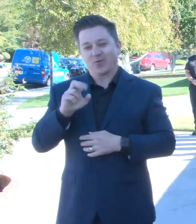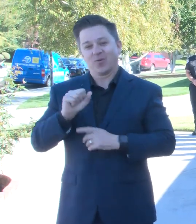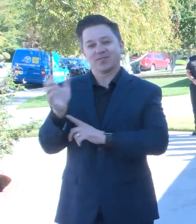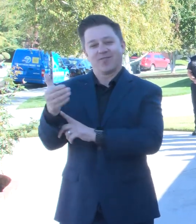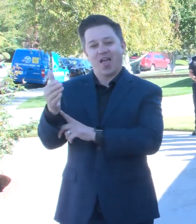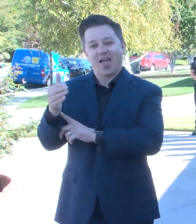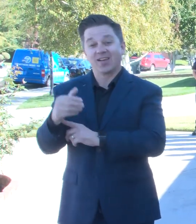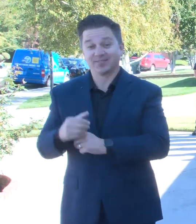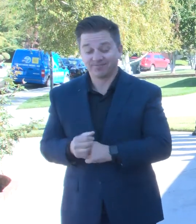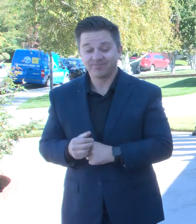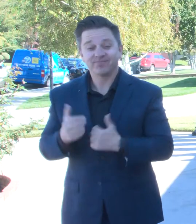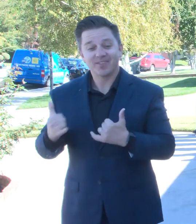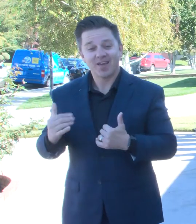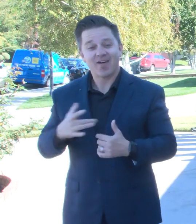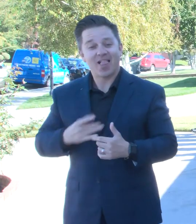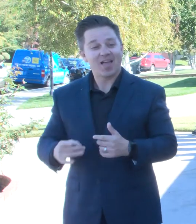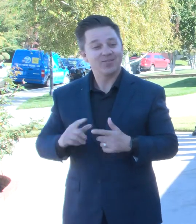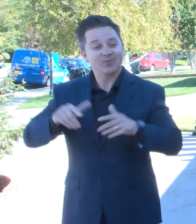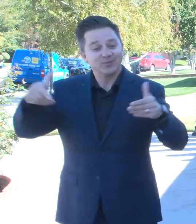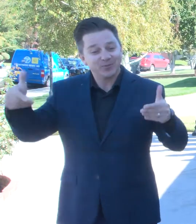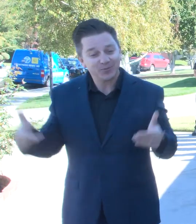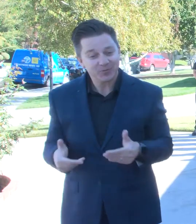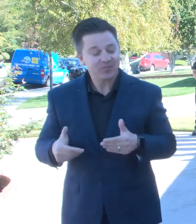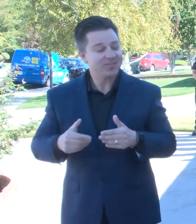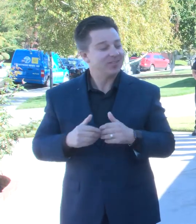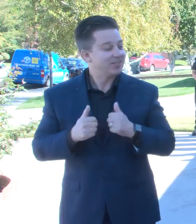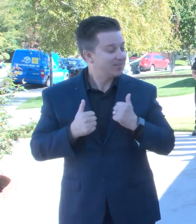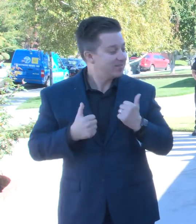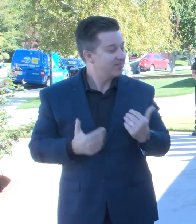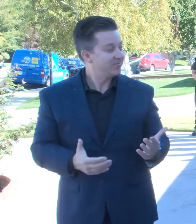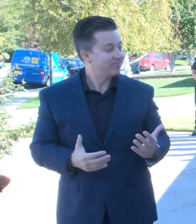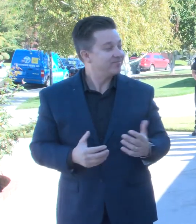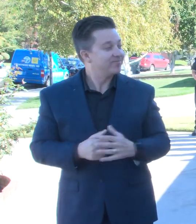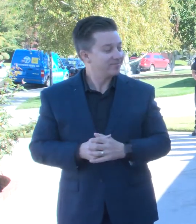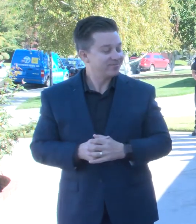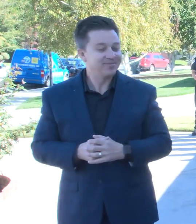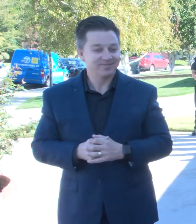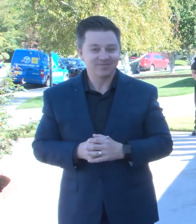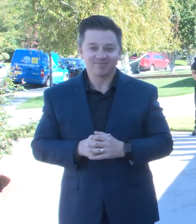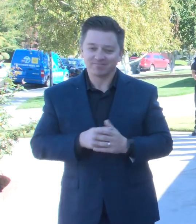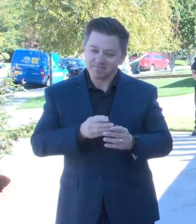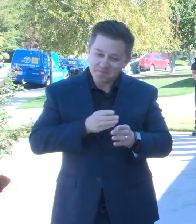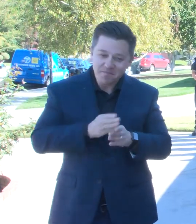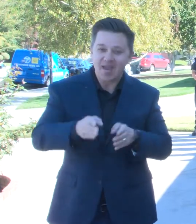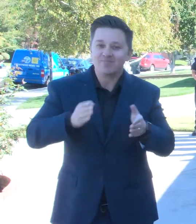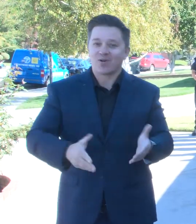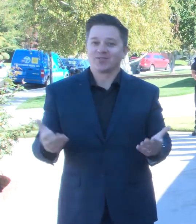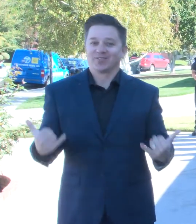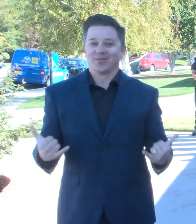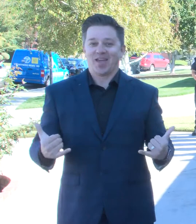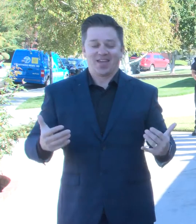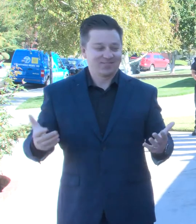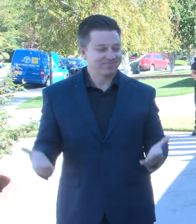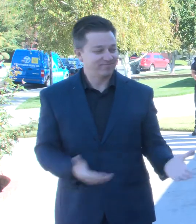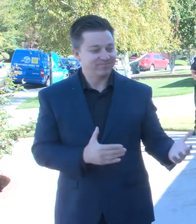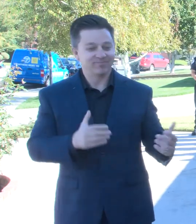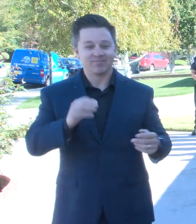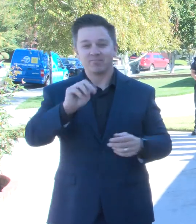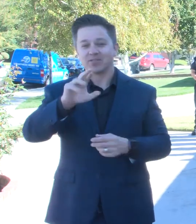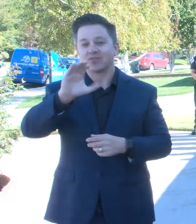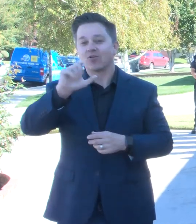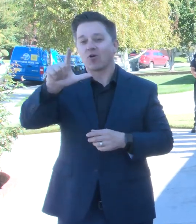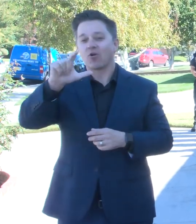that being said i'd like to uh introduce you to uh the main the main person here mr colonel scarano